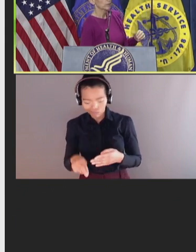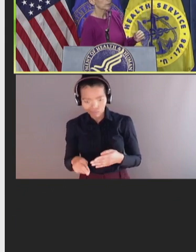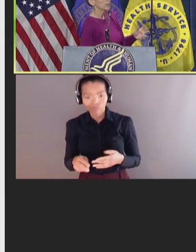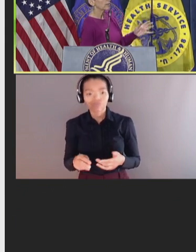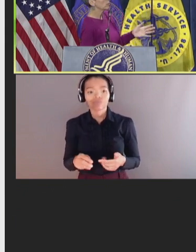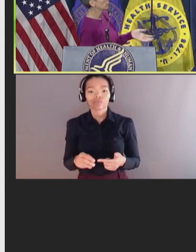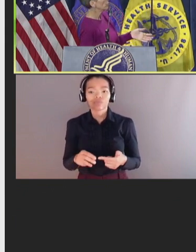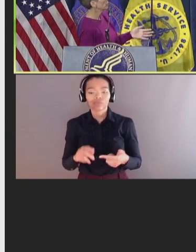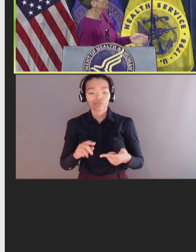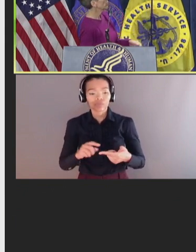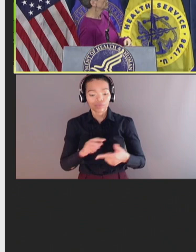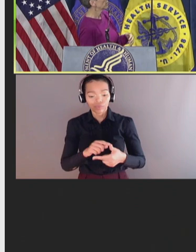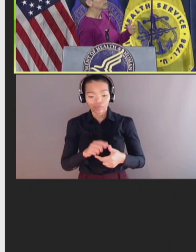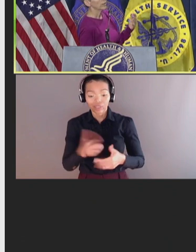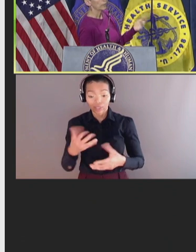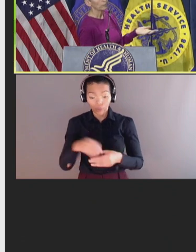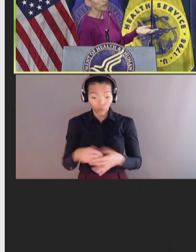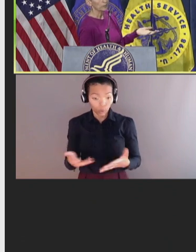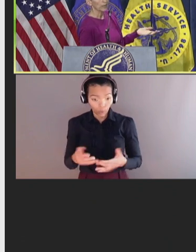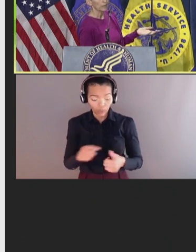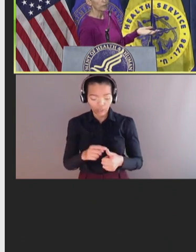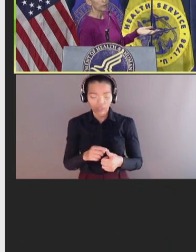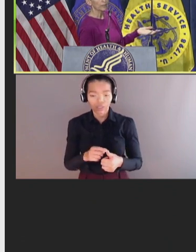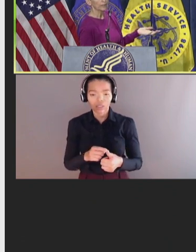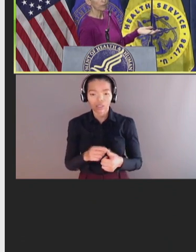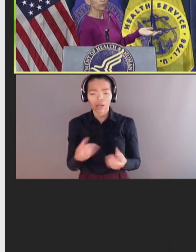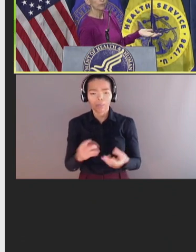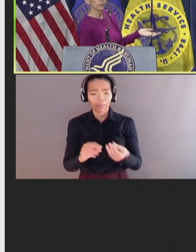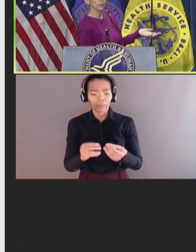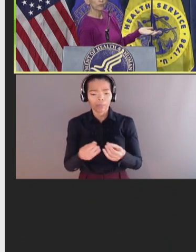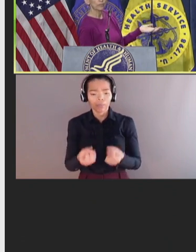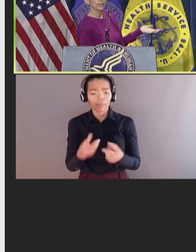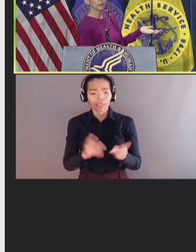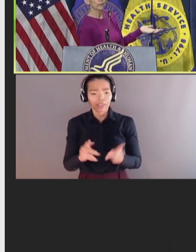that includes the number of people who came to a clinic -- you just heard a readout from some